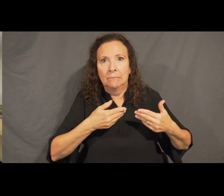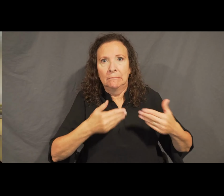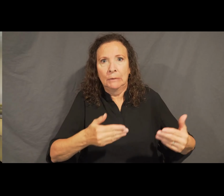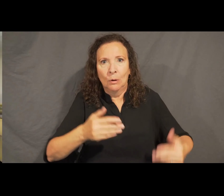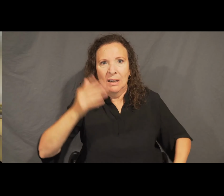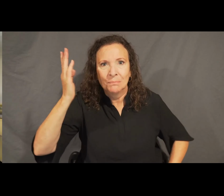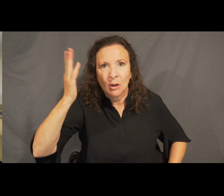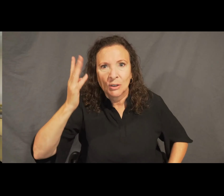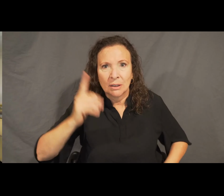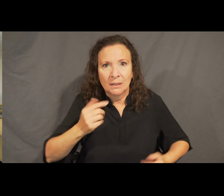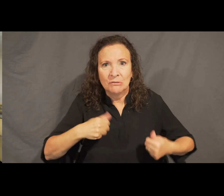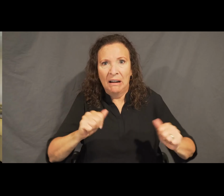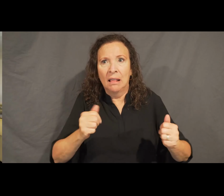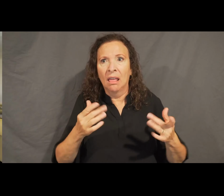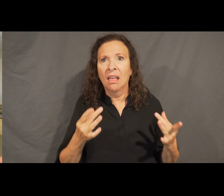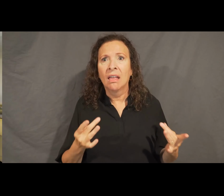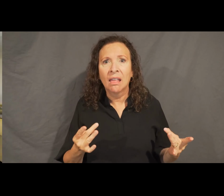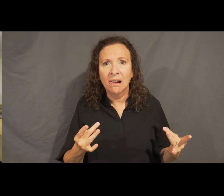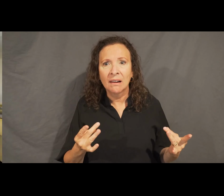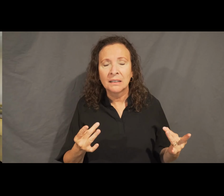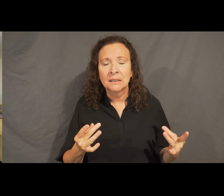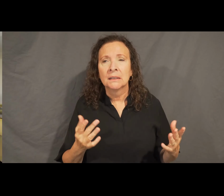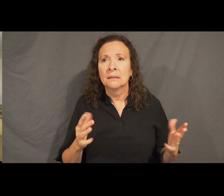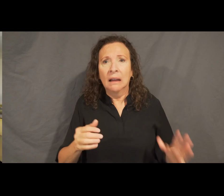and everything, I finish up the presentation.